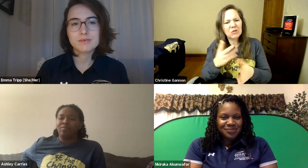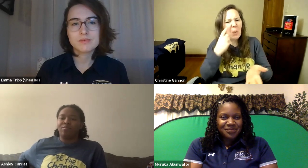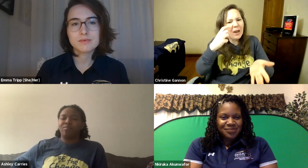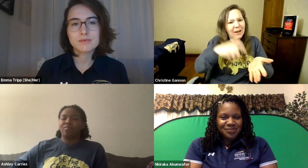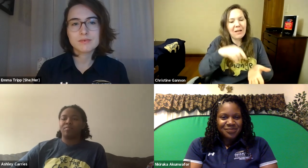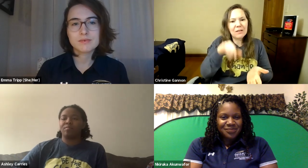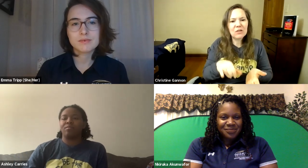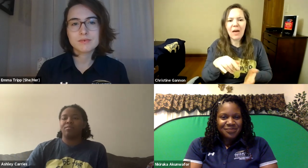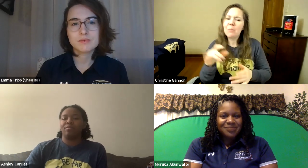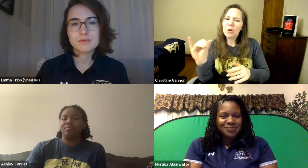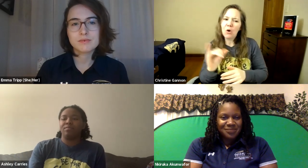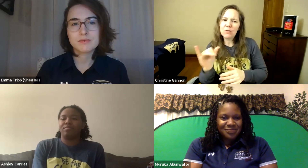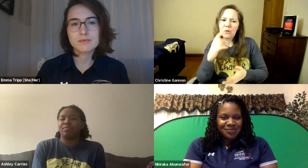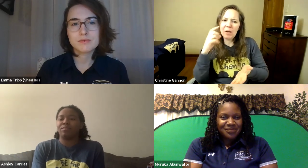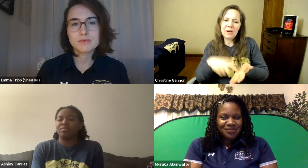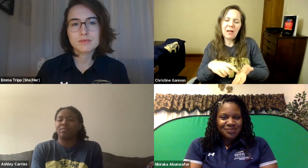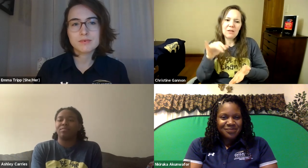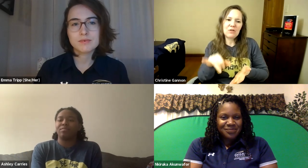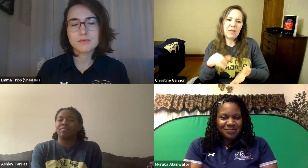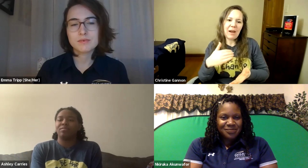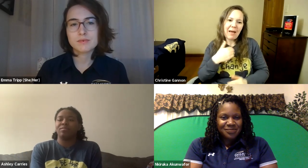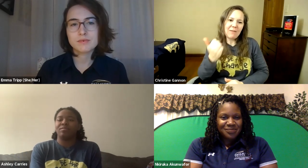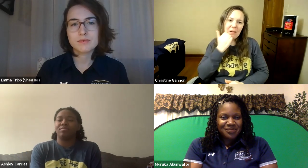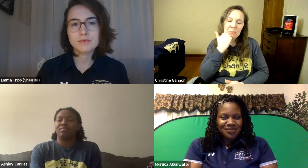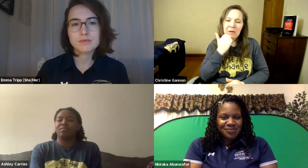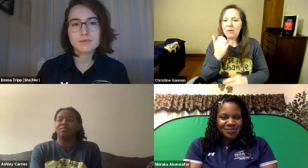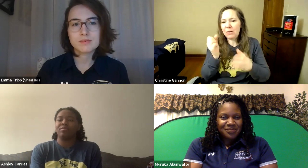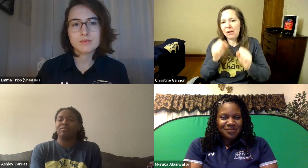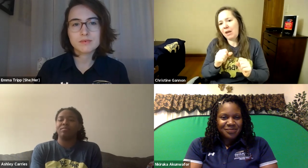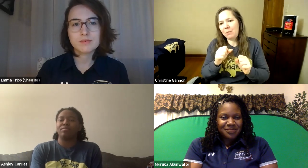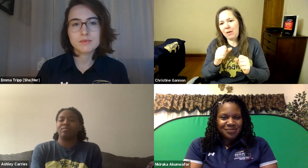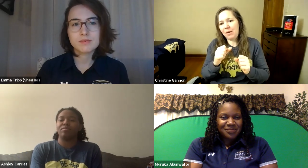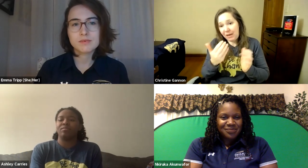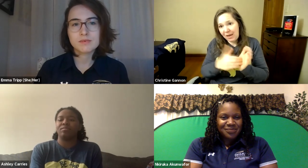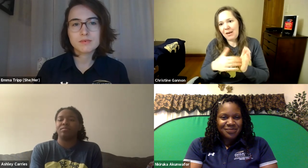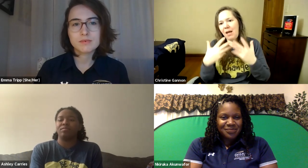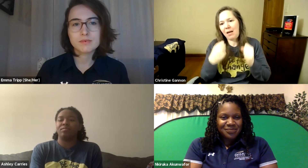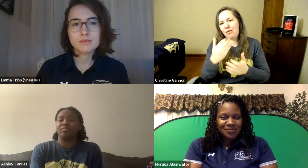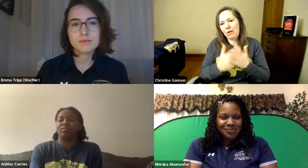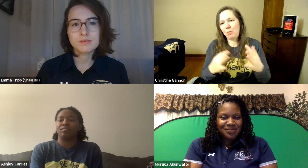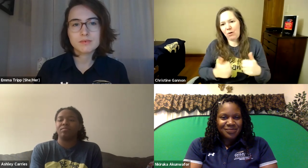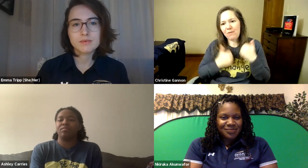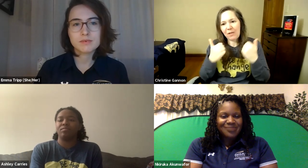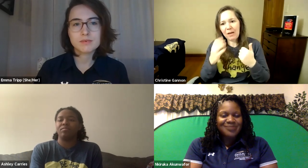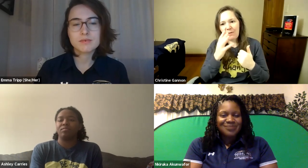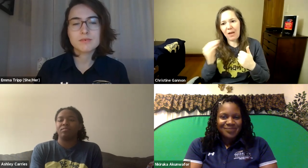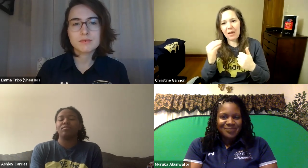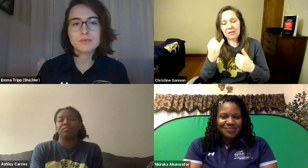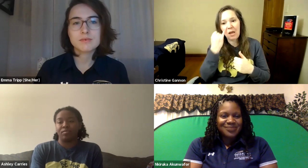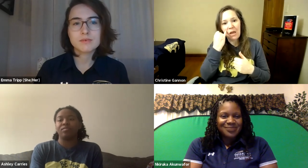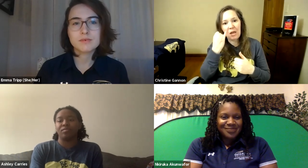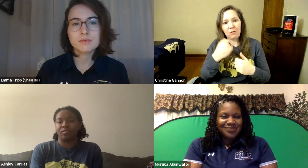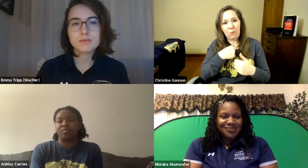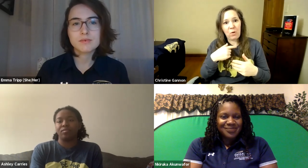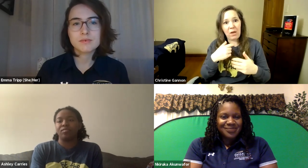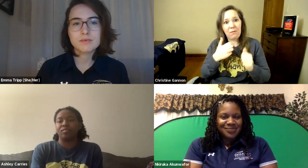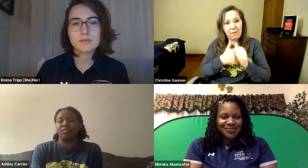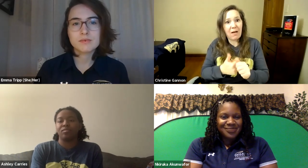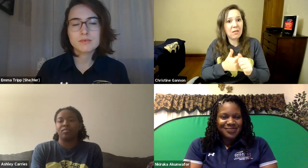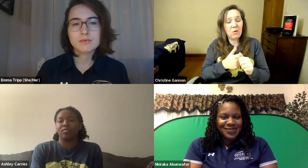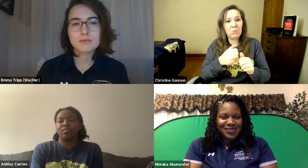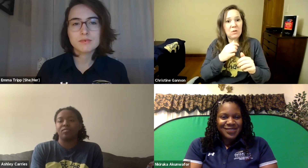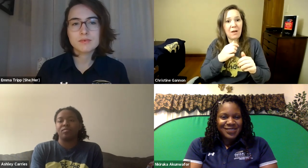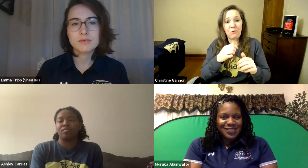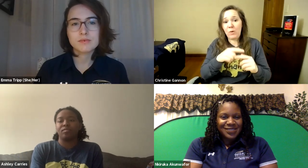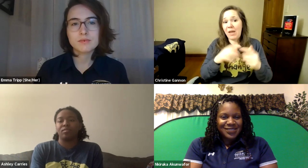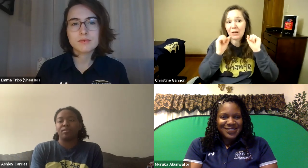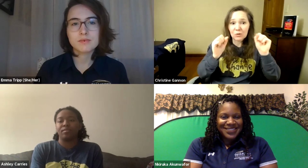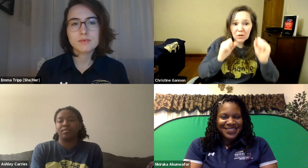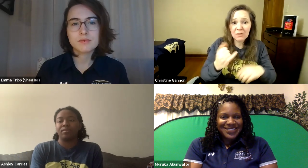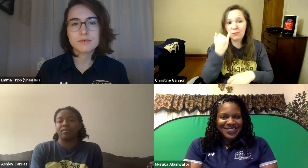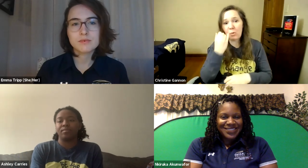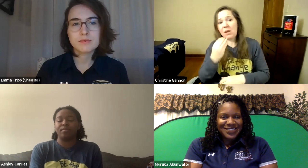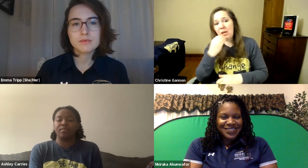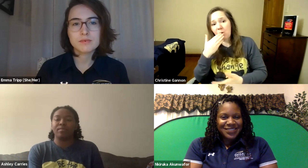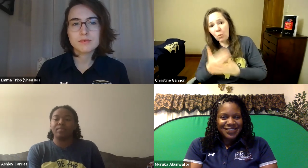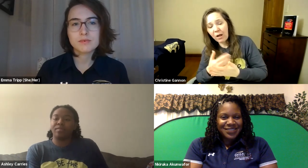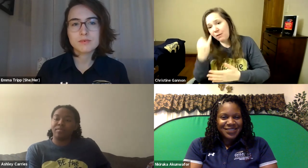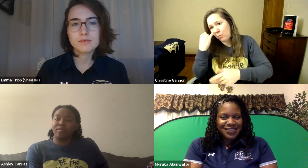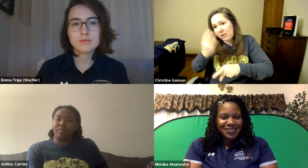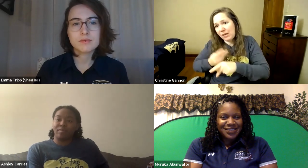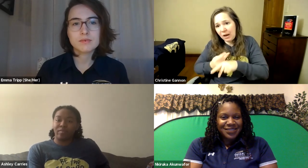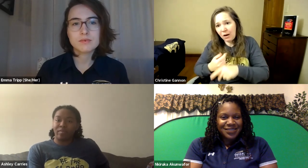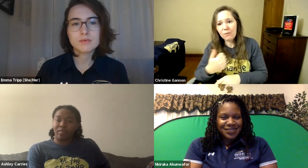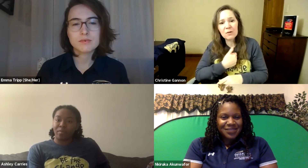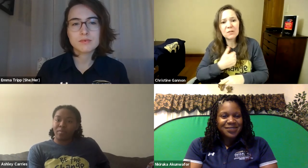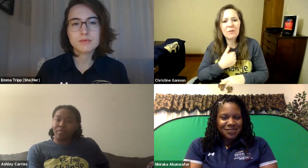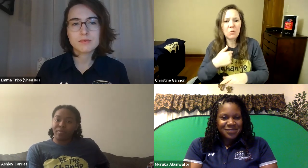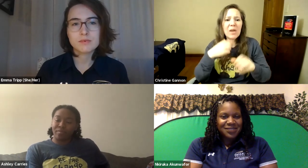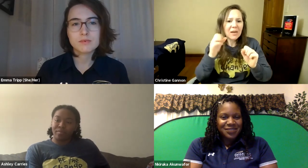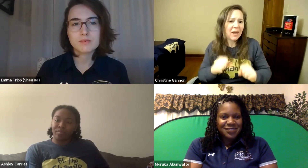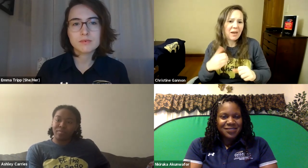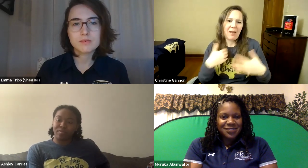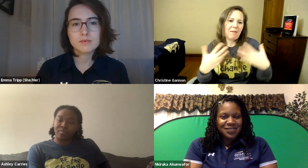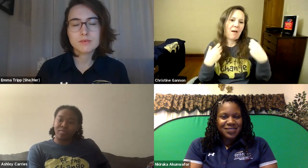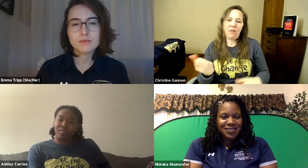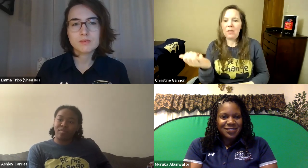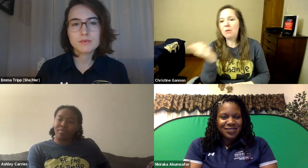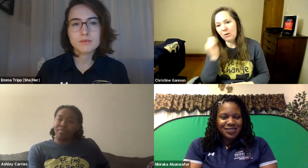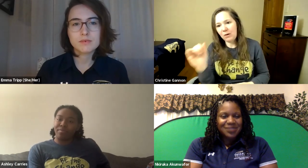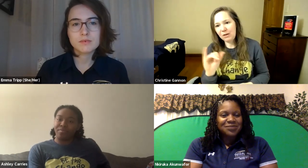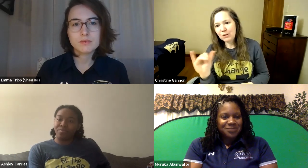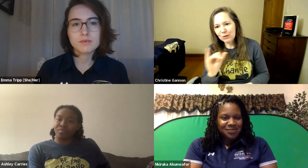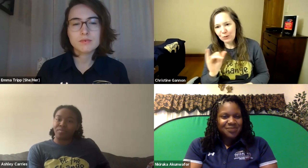so I want to recognize that, and also recognize that periods can be, again, a healthy part of our lives. If we track our periods, exercise, eat well, take care of ourselves we can have a healthy period too.